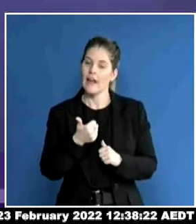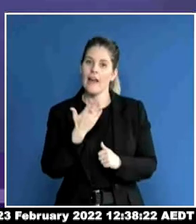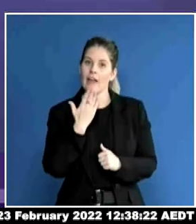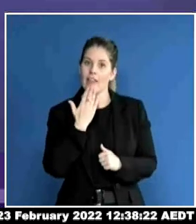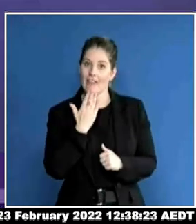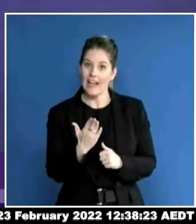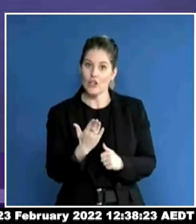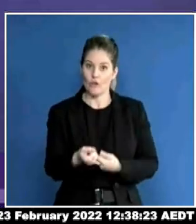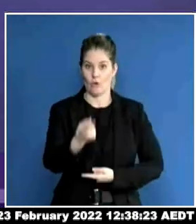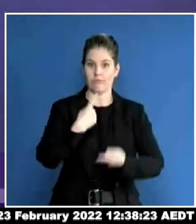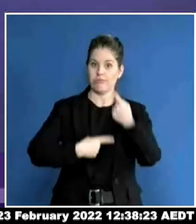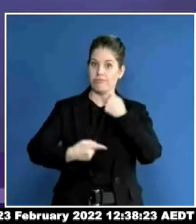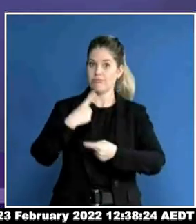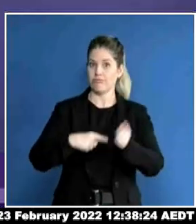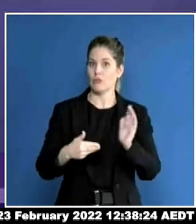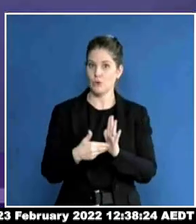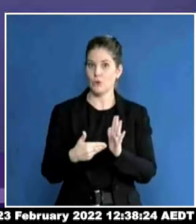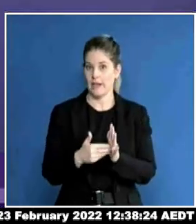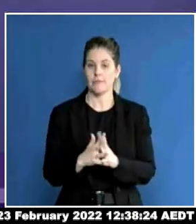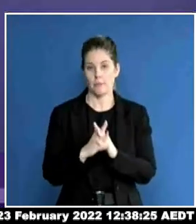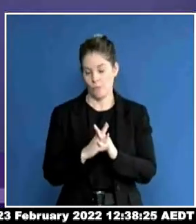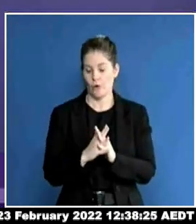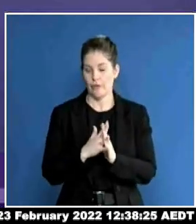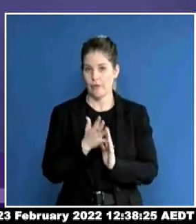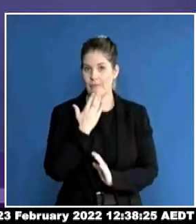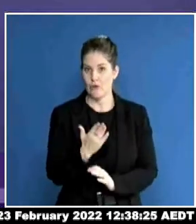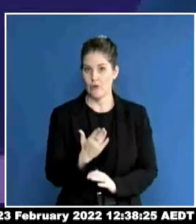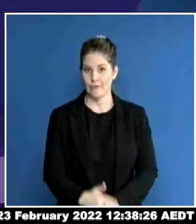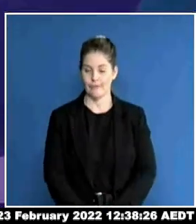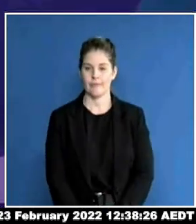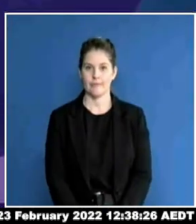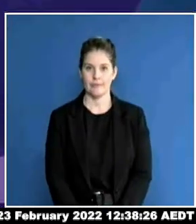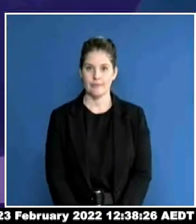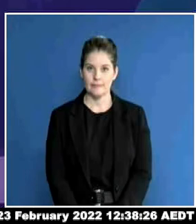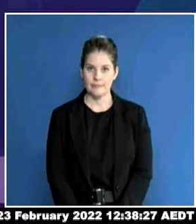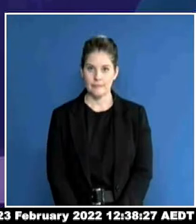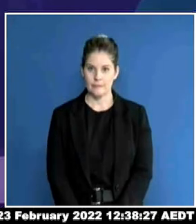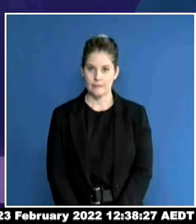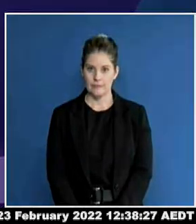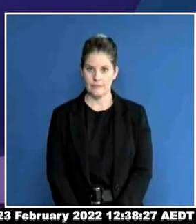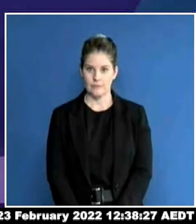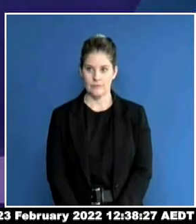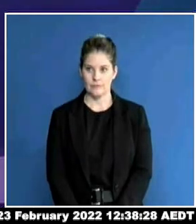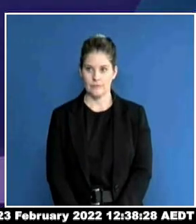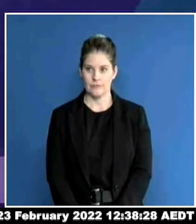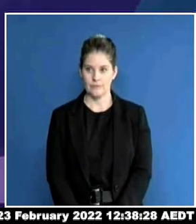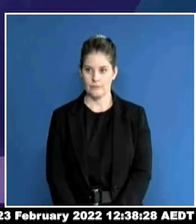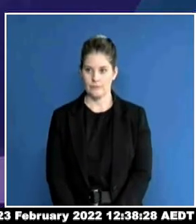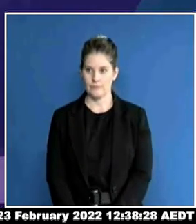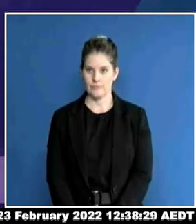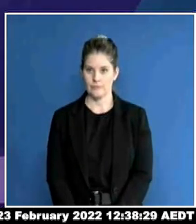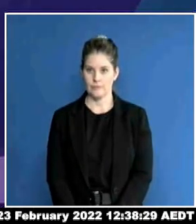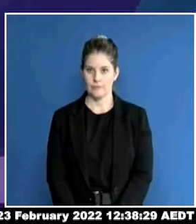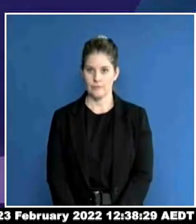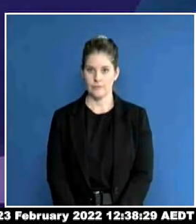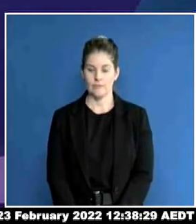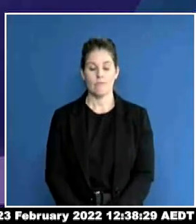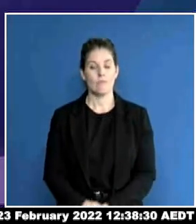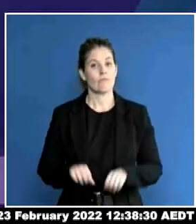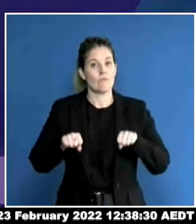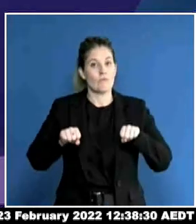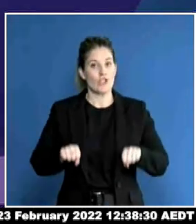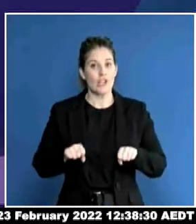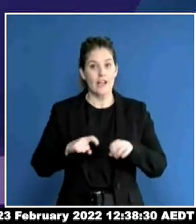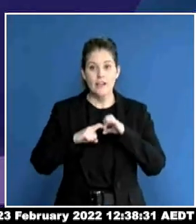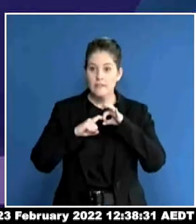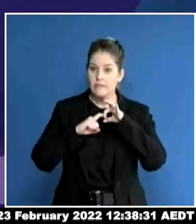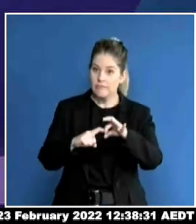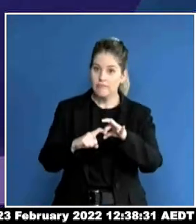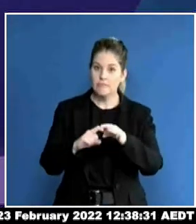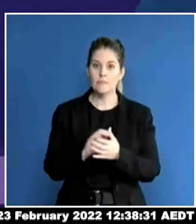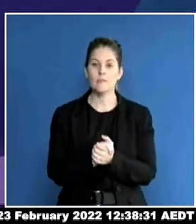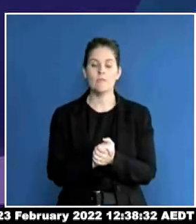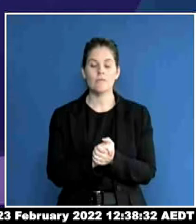Thank you. CHAIR: Can you perhaps identify the distinguishing characteristics of